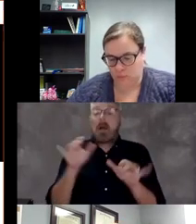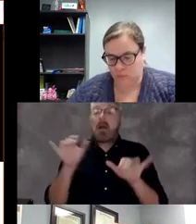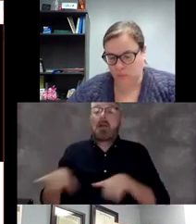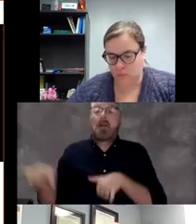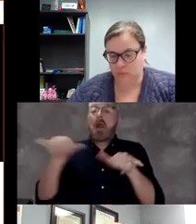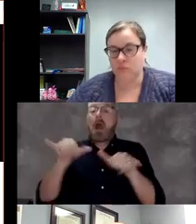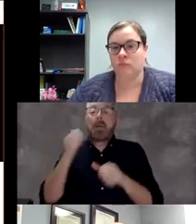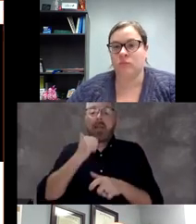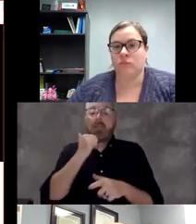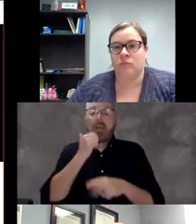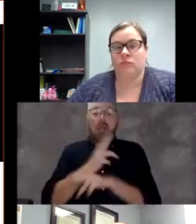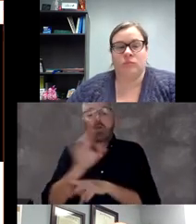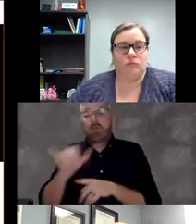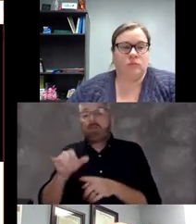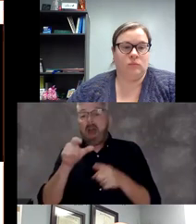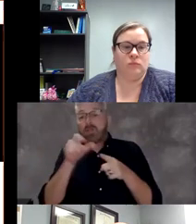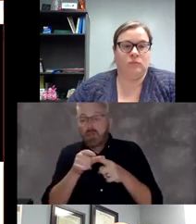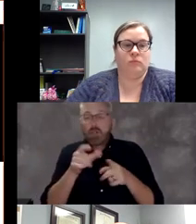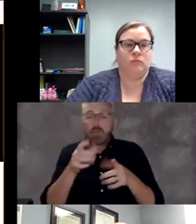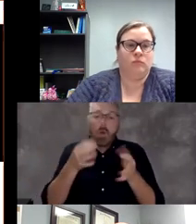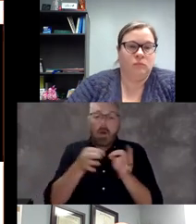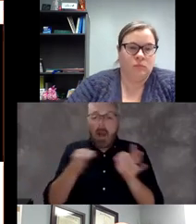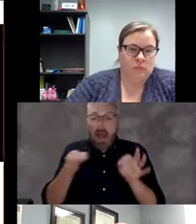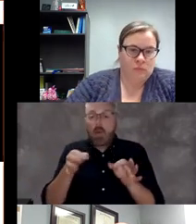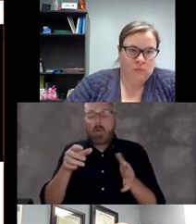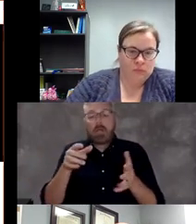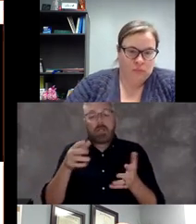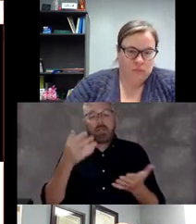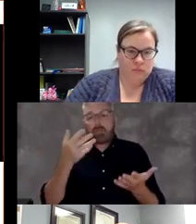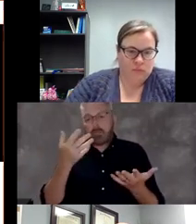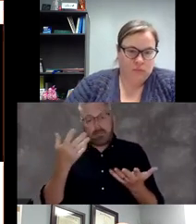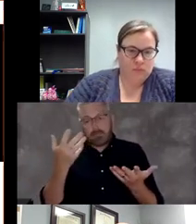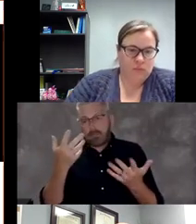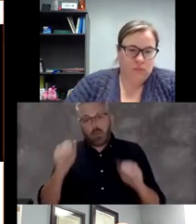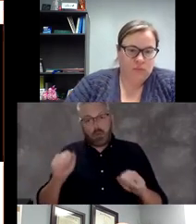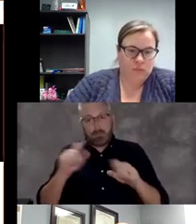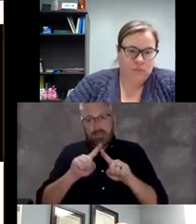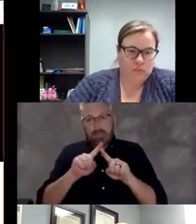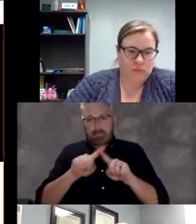NECESSARILY RELEVANT ON A DEFINED TERM.